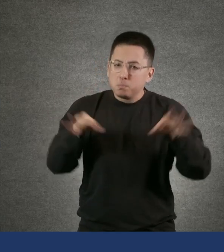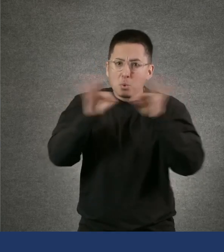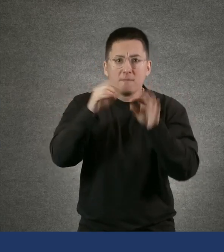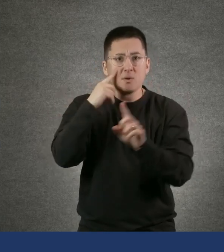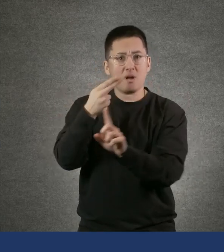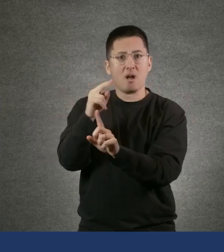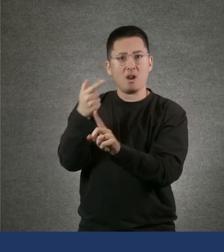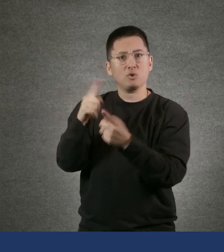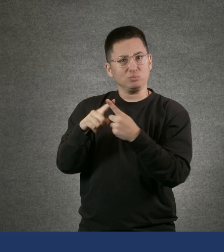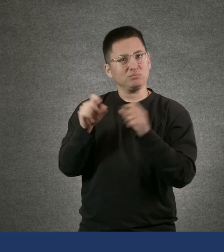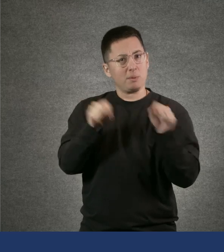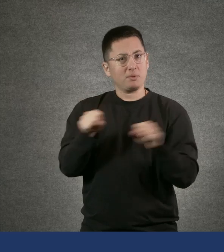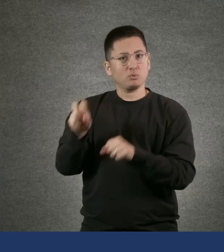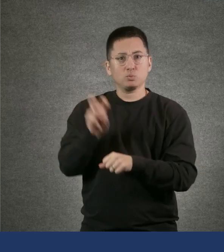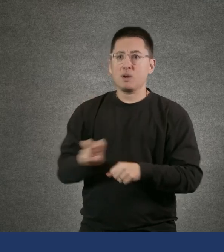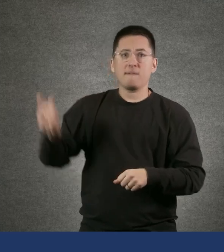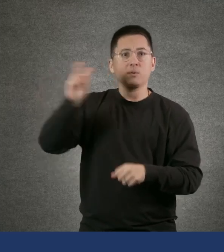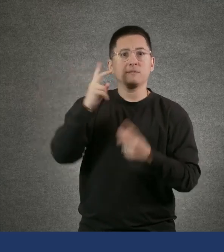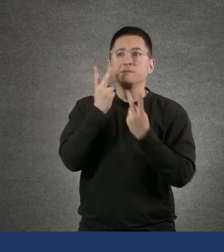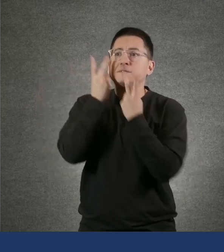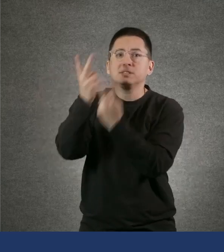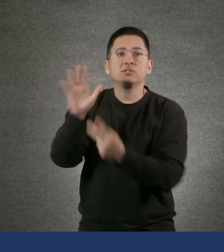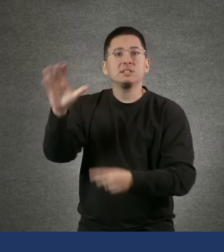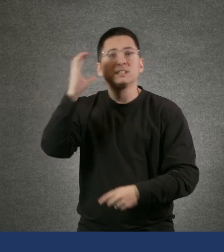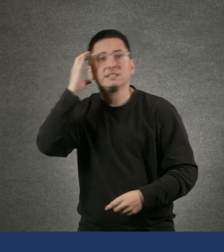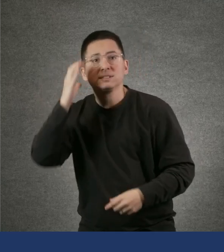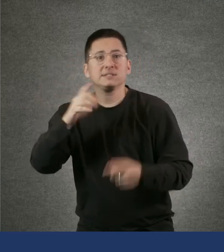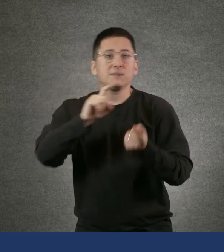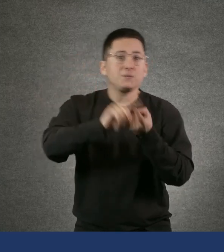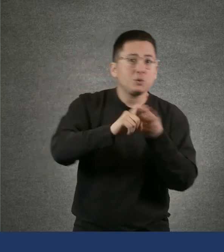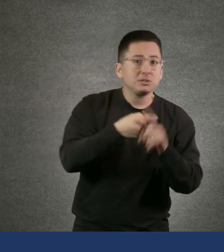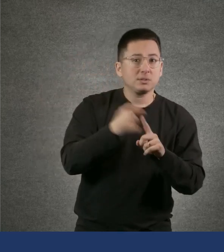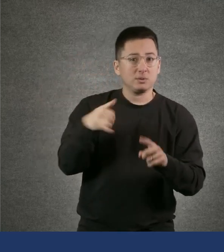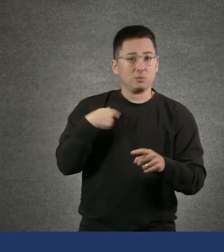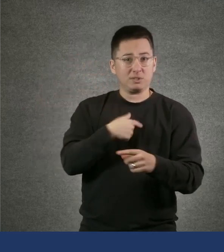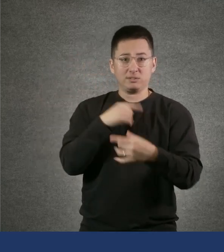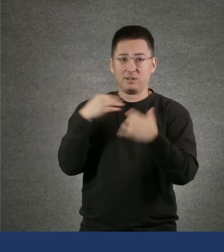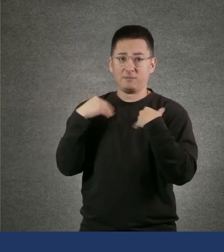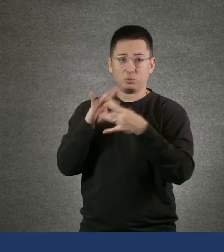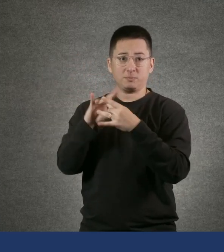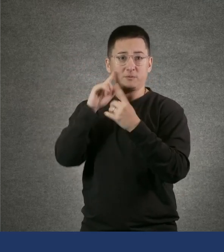We have done this knowing seeing her friends and family makes her happy and fulfilled.